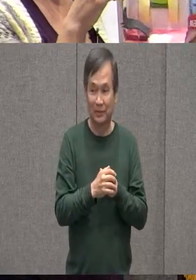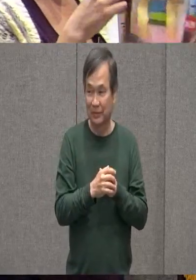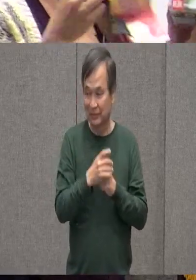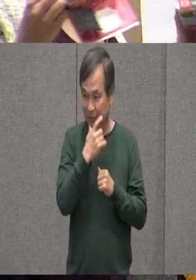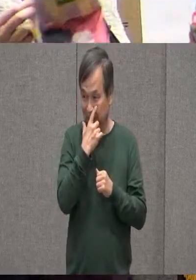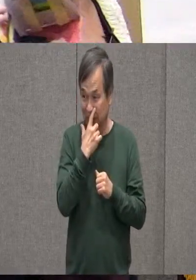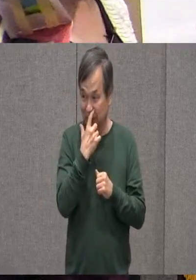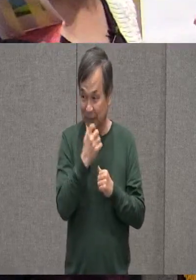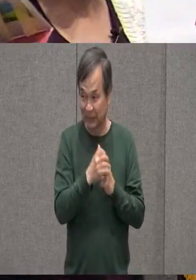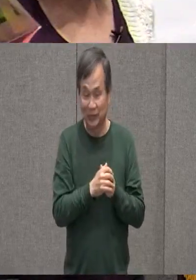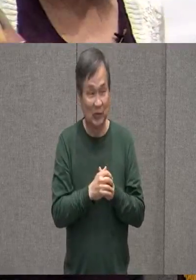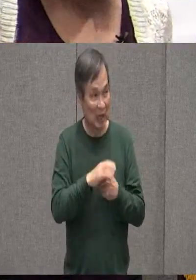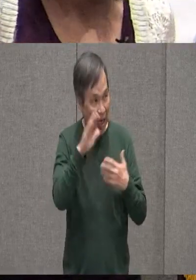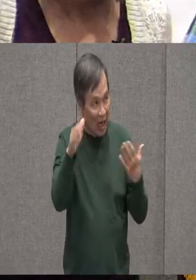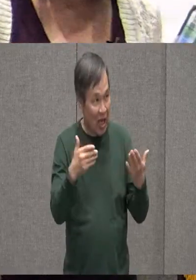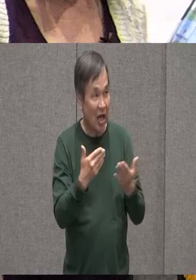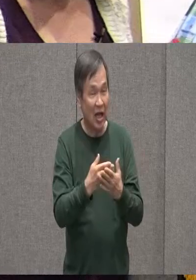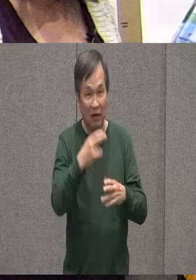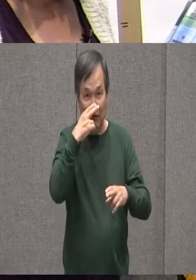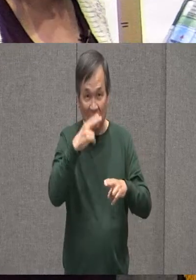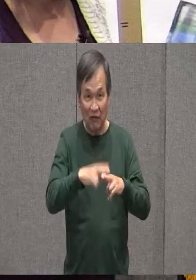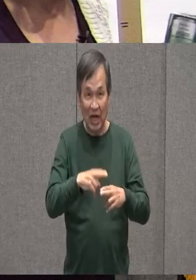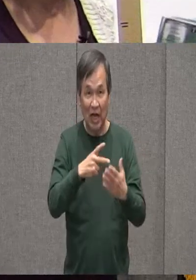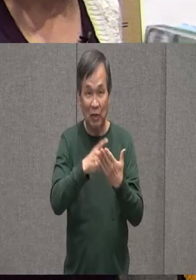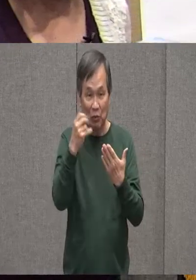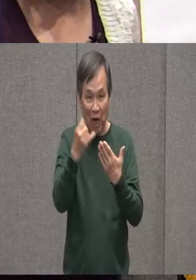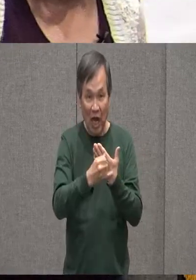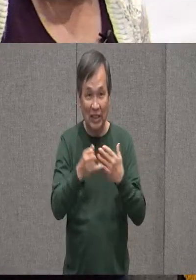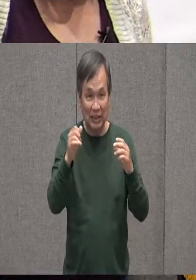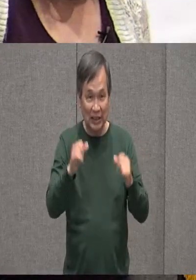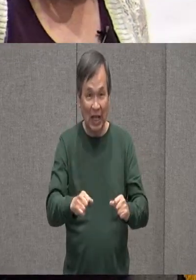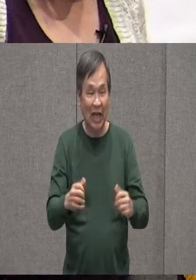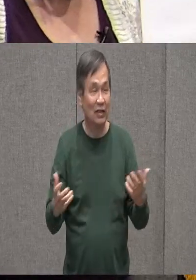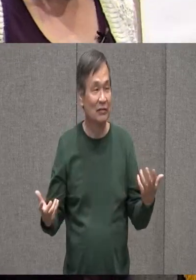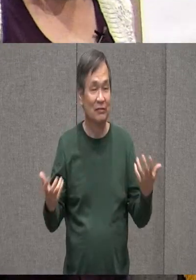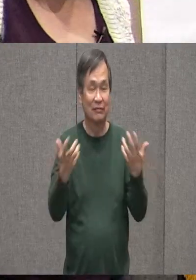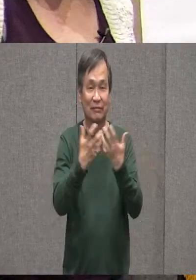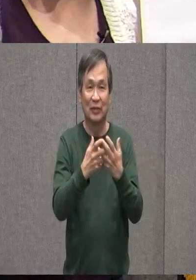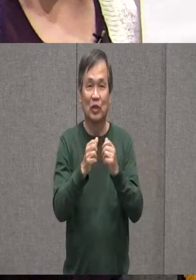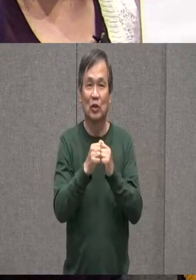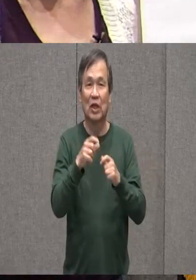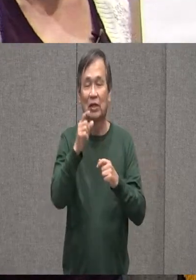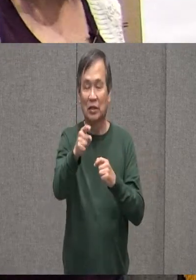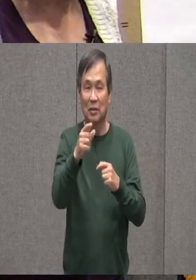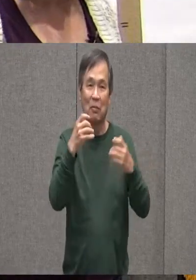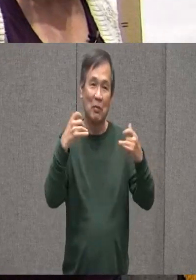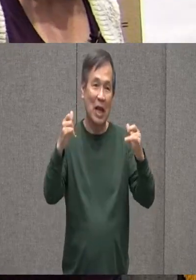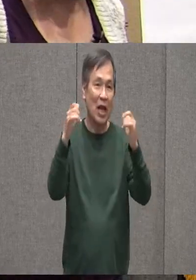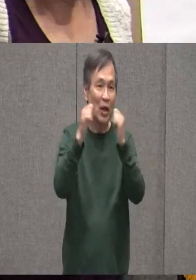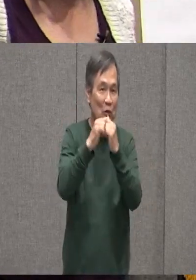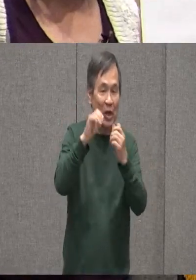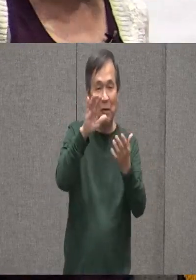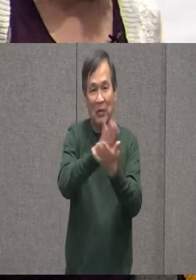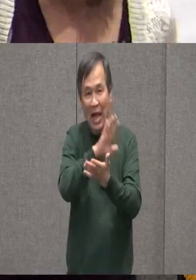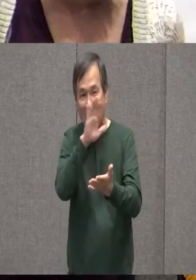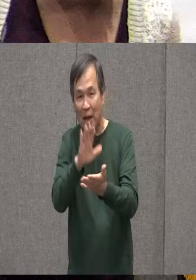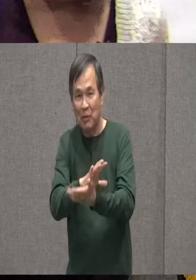[Mrs Rudd] Cool. All of these fun projects can influence each other. So I suggest you just play around with paper and see what you can do.